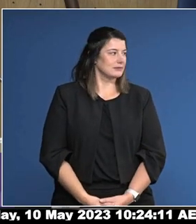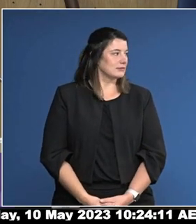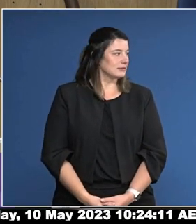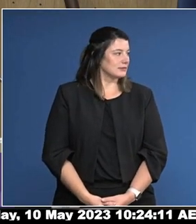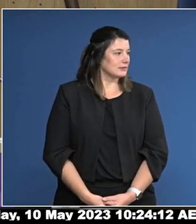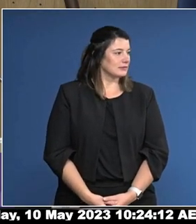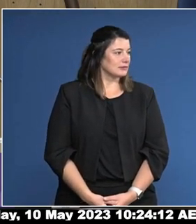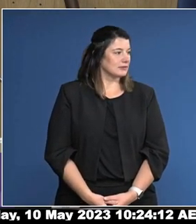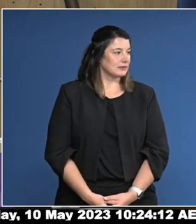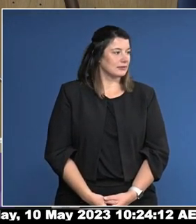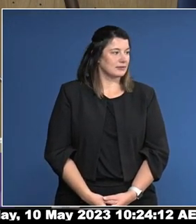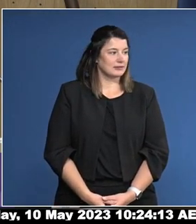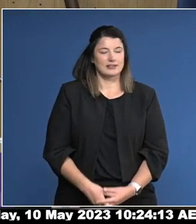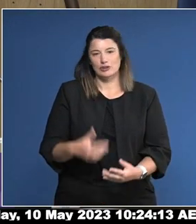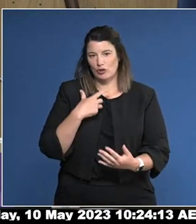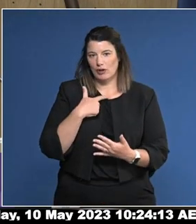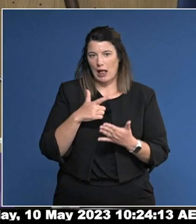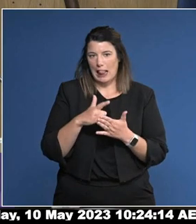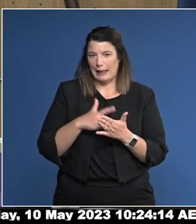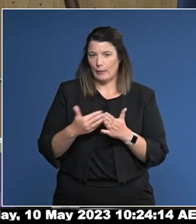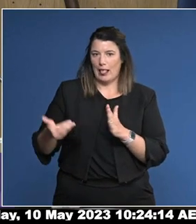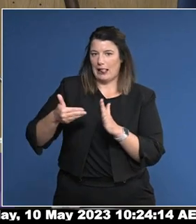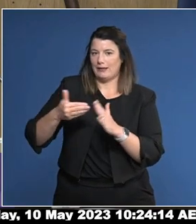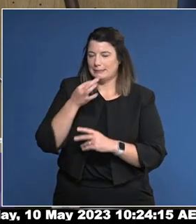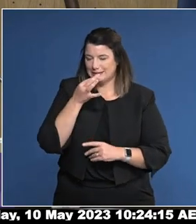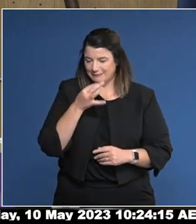<THE WITNESS STOOD DOWN MS McMILLAN: Sorry, that was -- COMMISSIONER McEWIN: Ms McMillan - no, I got that.